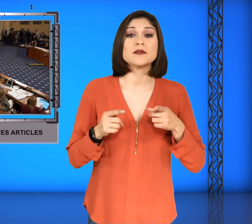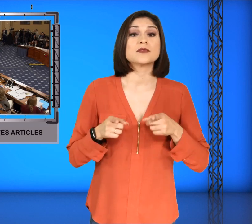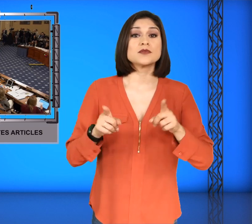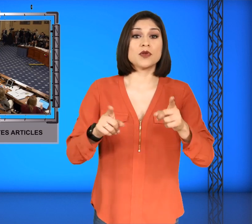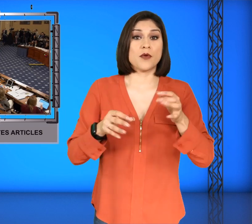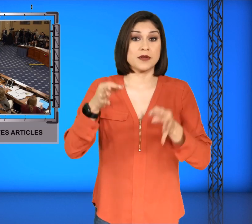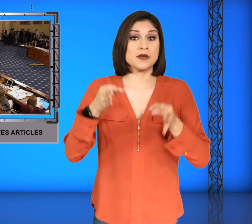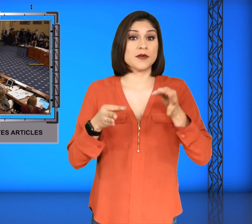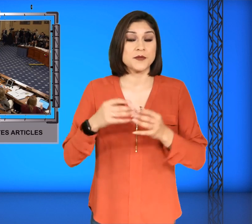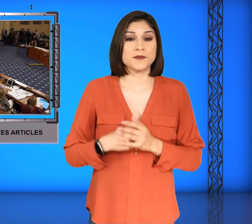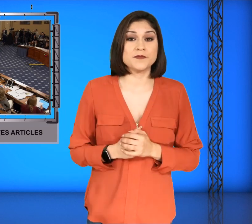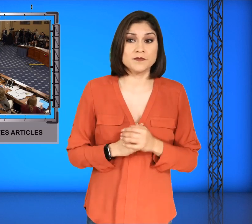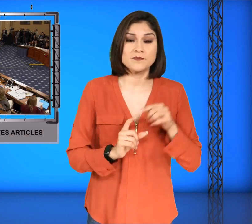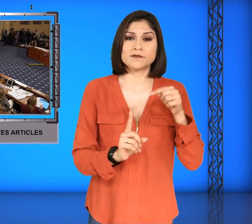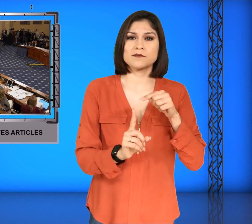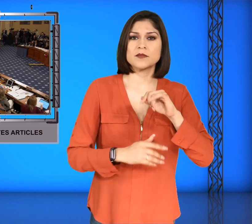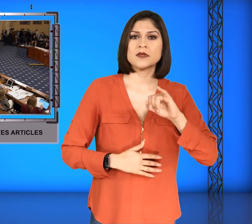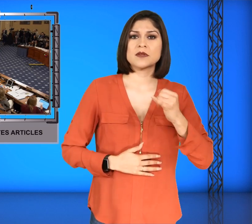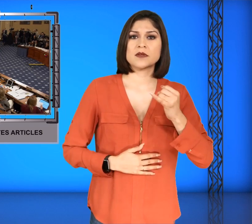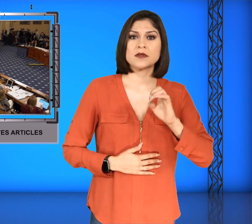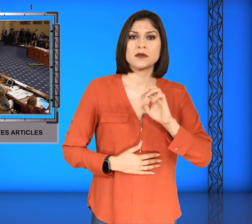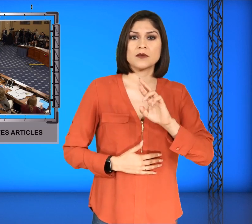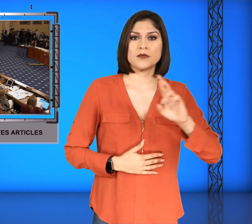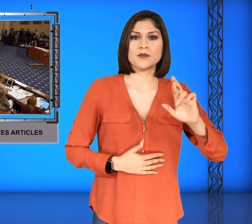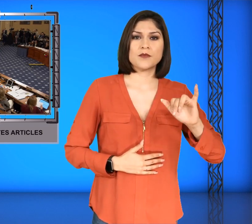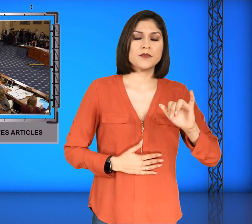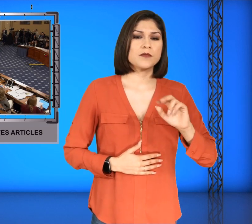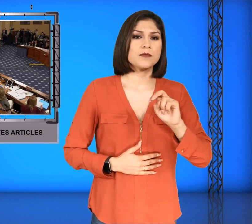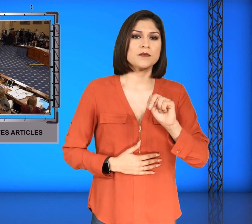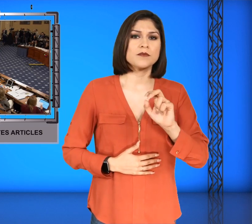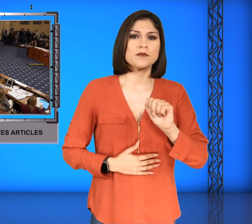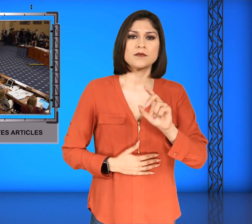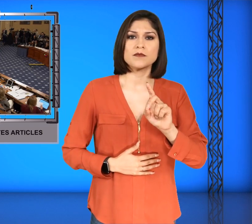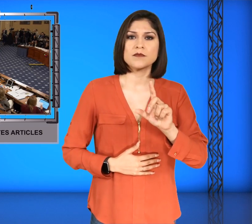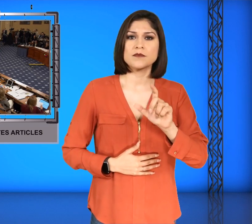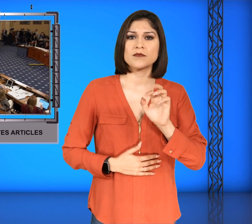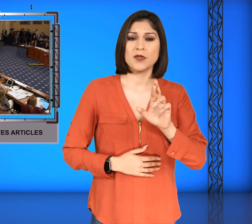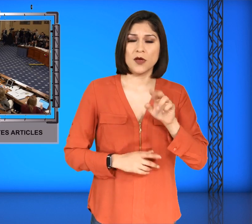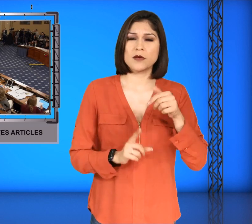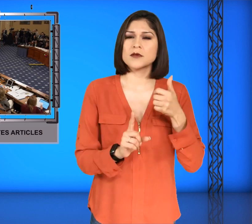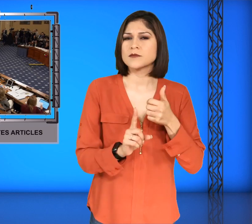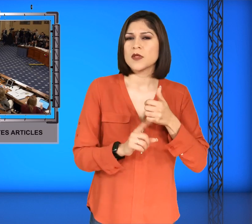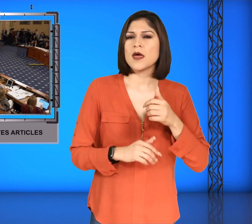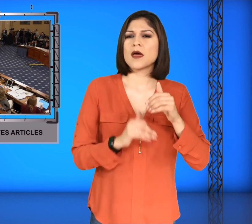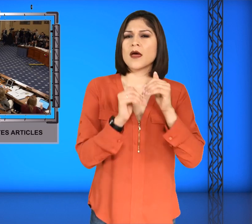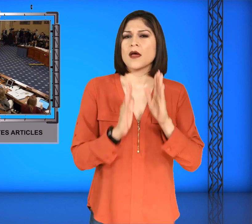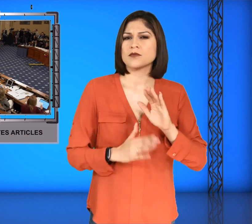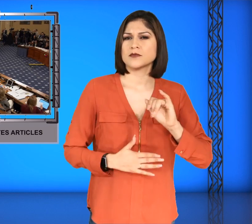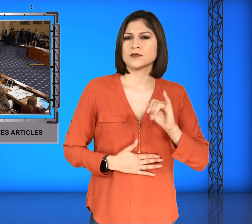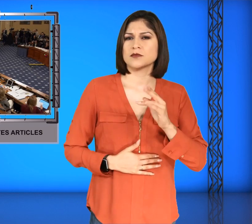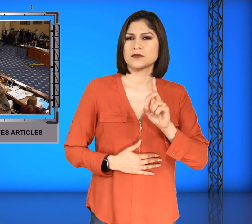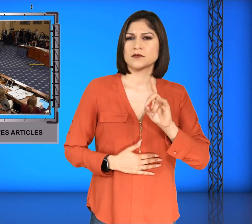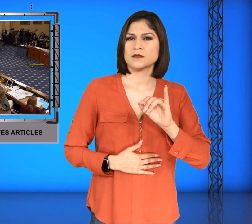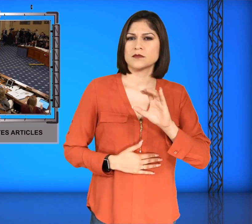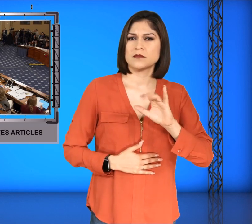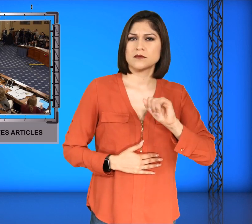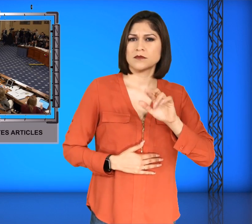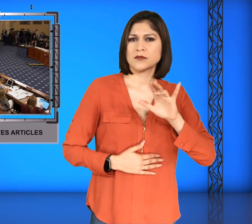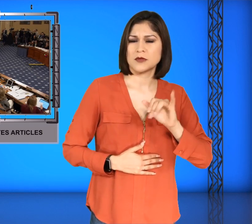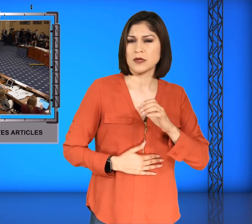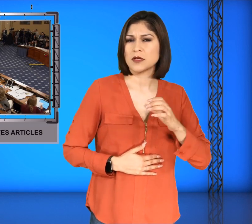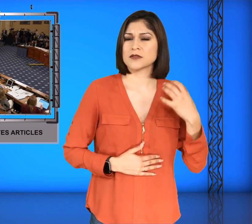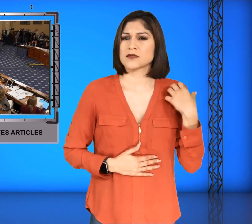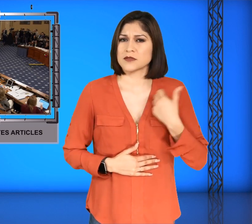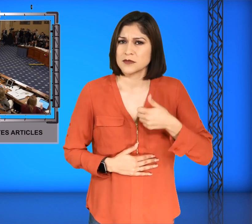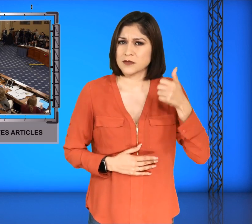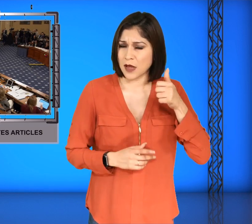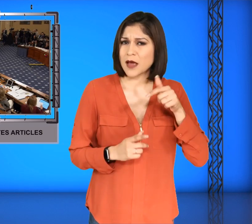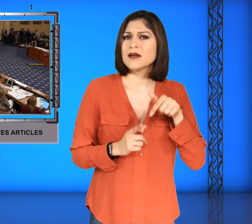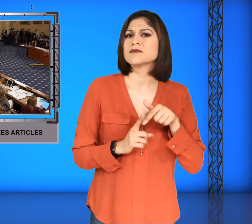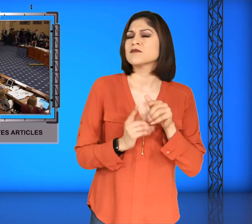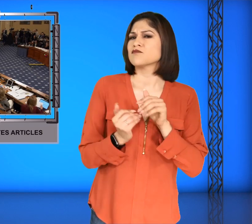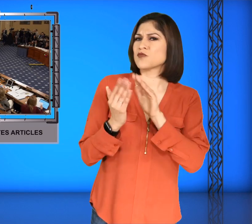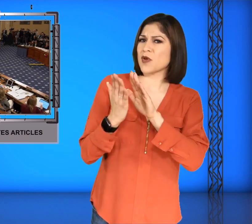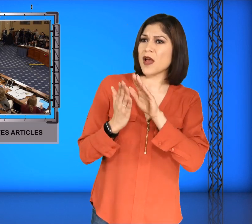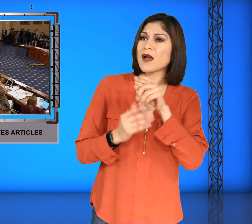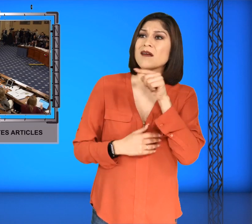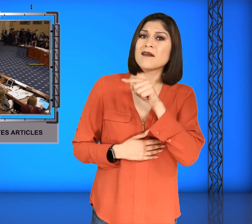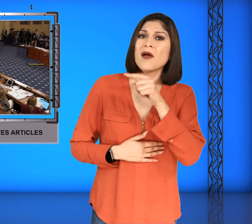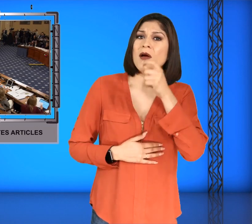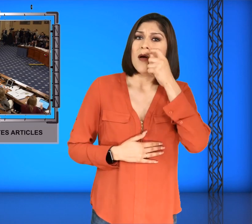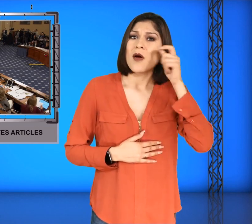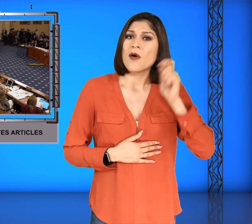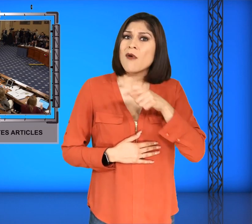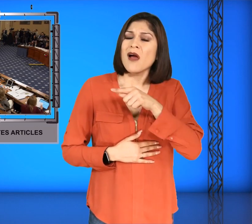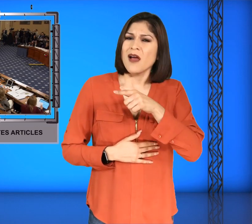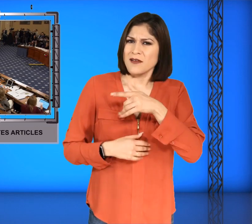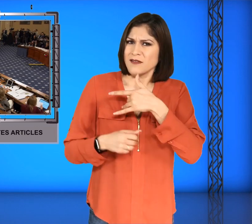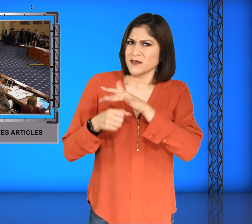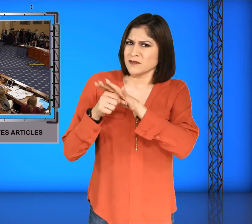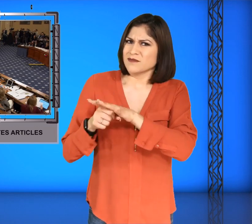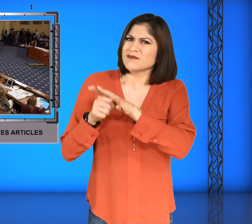During the hearing House Judiciary Chairman Jerry Nadler addressed the pressures faced